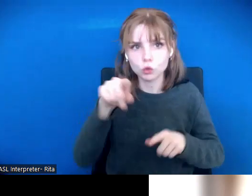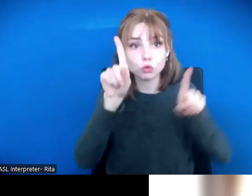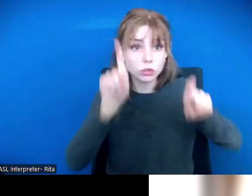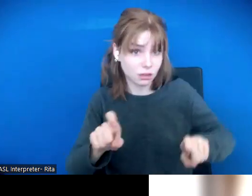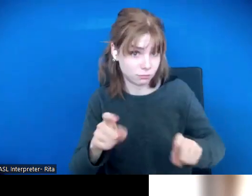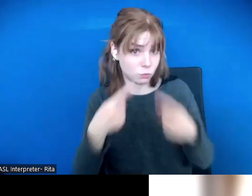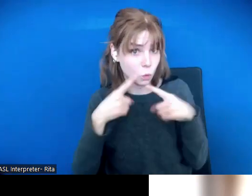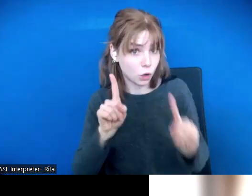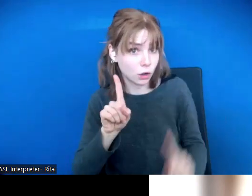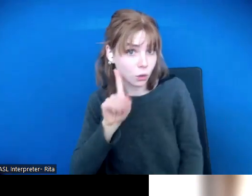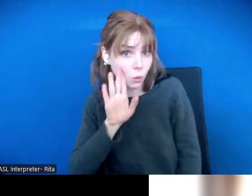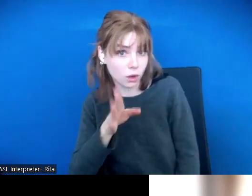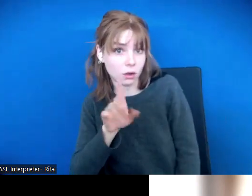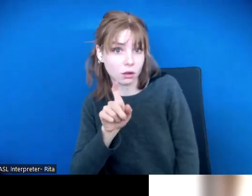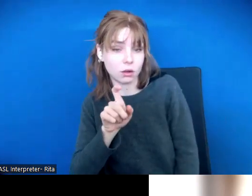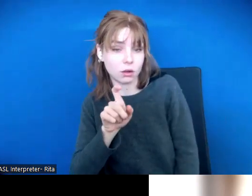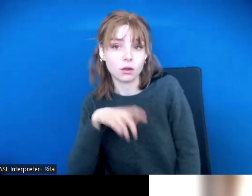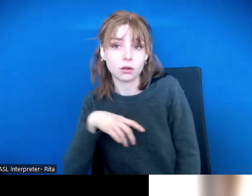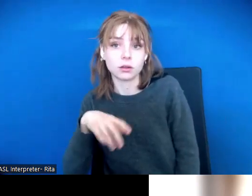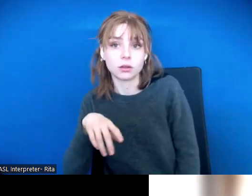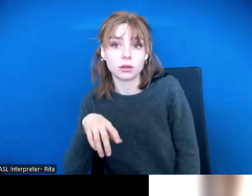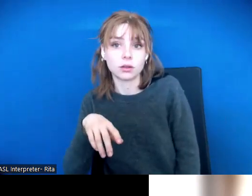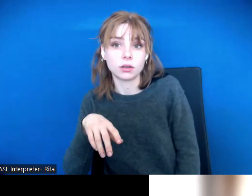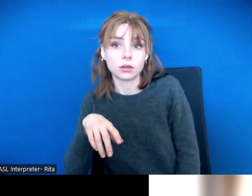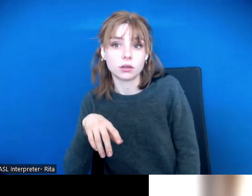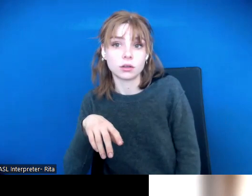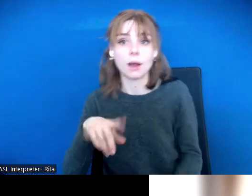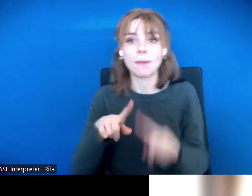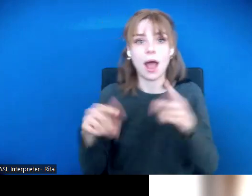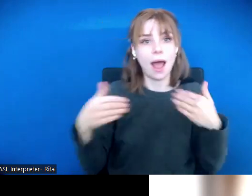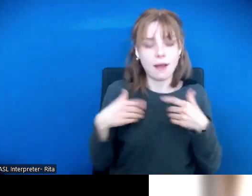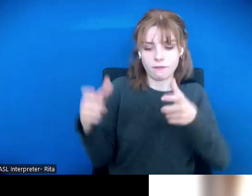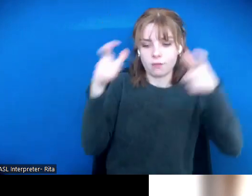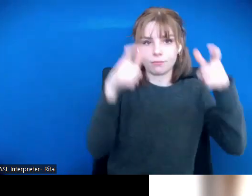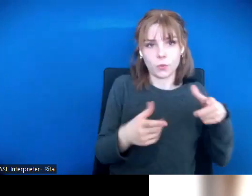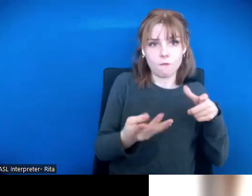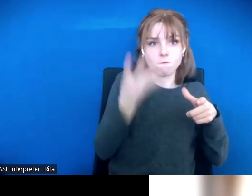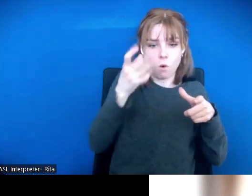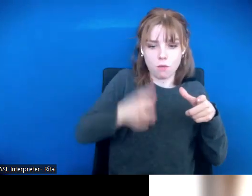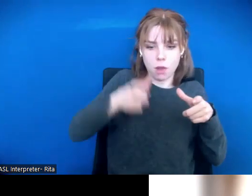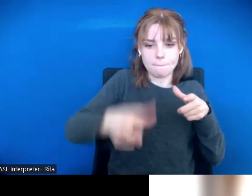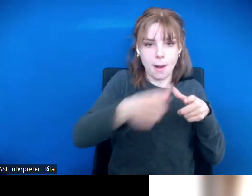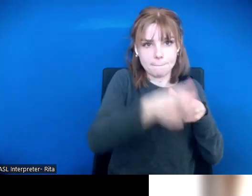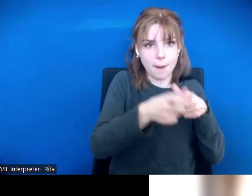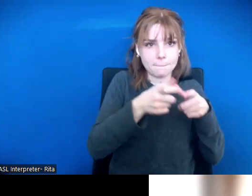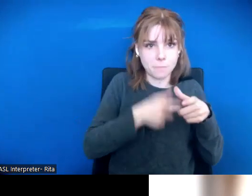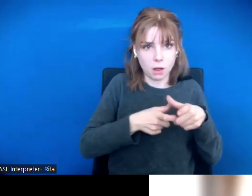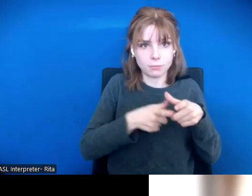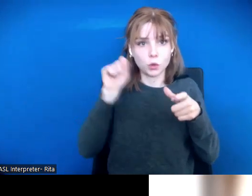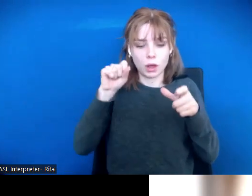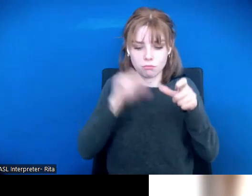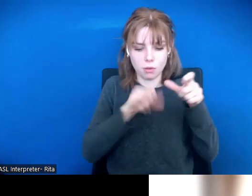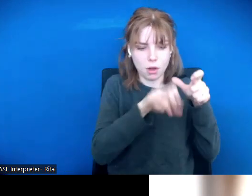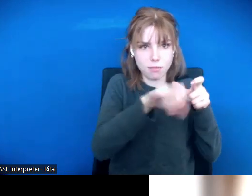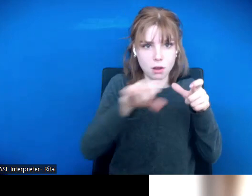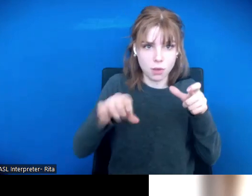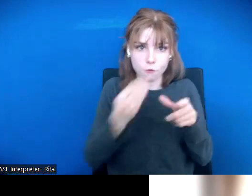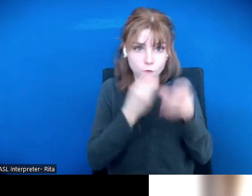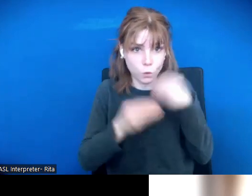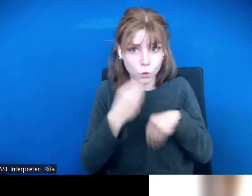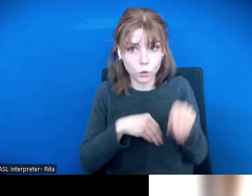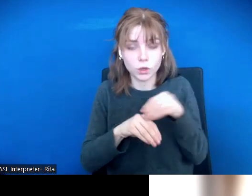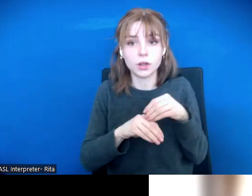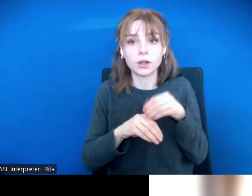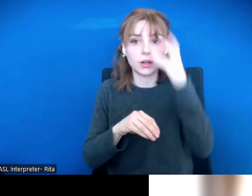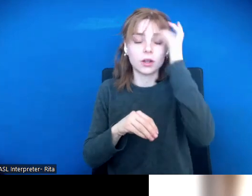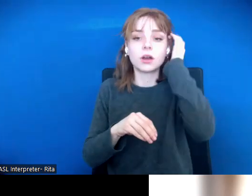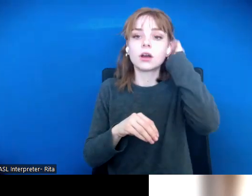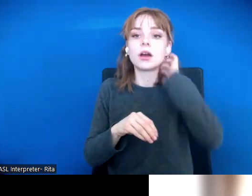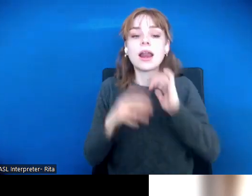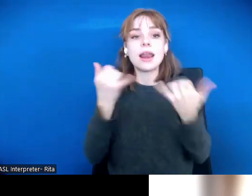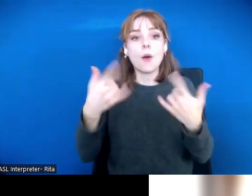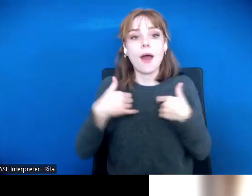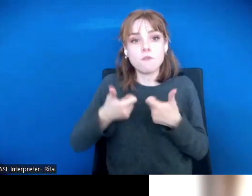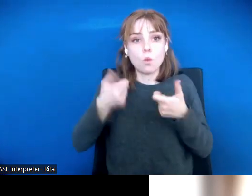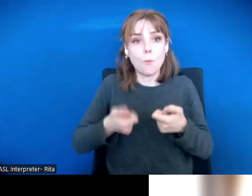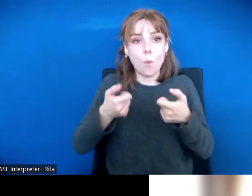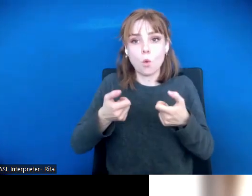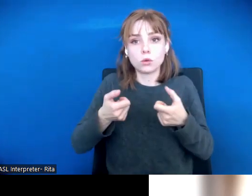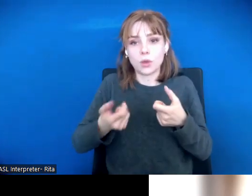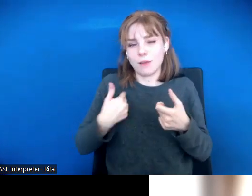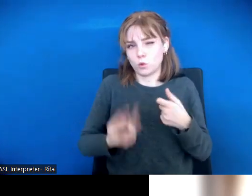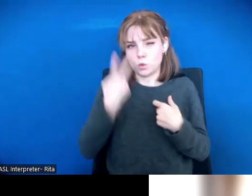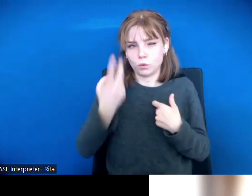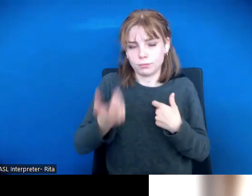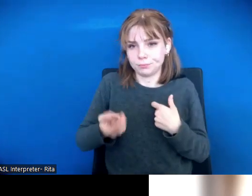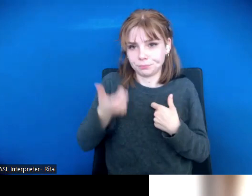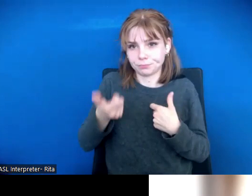the Obi. It is a self-feeding robot. This piece of equipment sells for about $7,000, which is, obviously, an enormous investment. So, with the ability to borrow it through the lab, it's really a great way to see if it's something